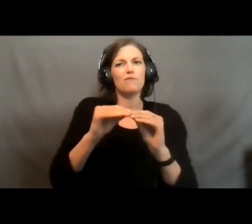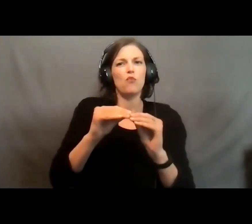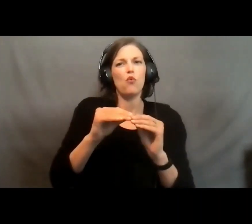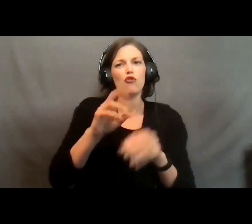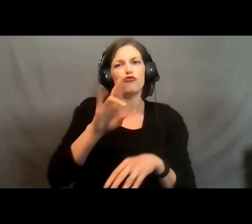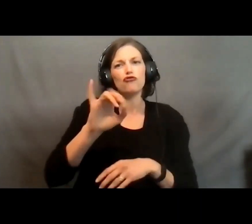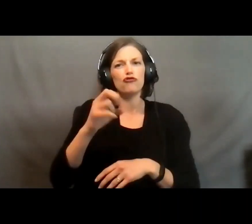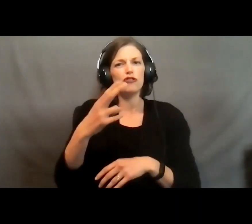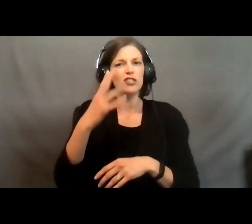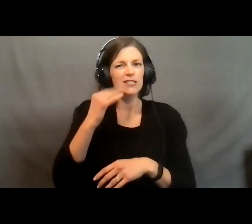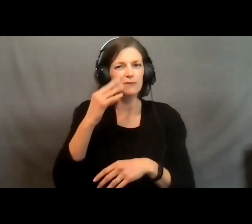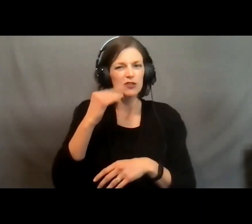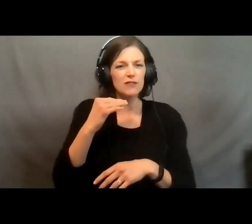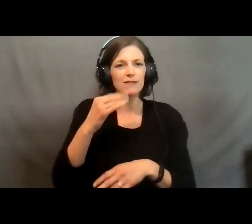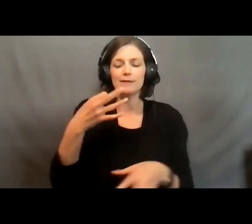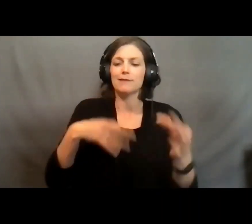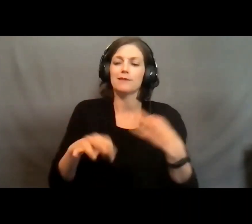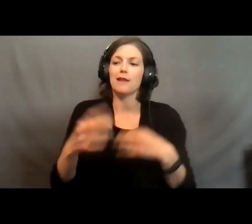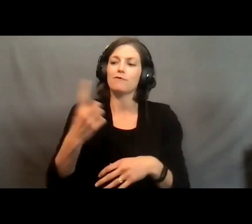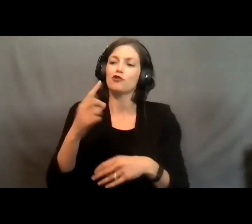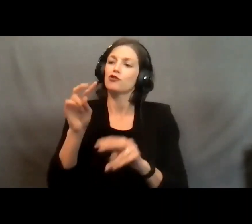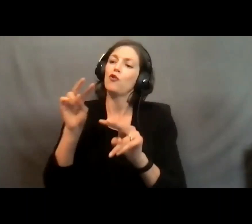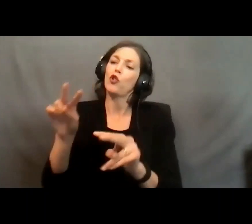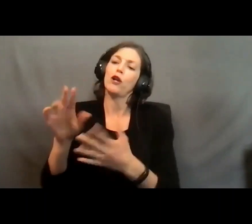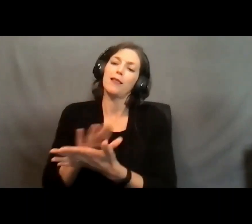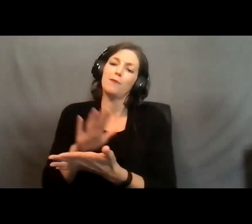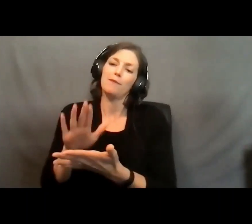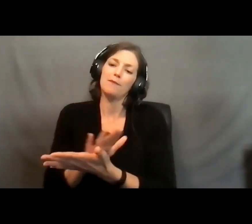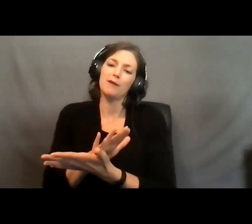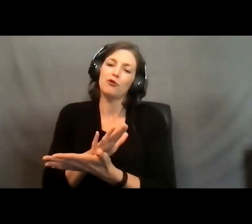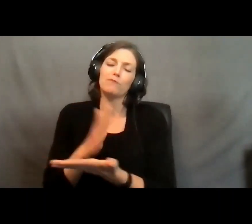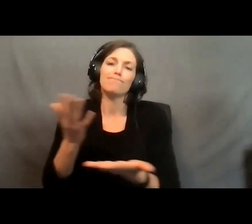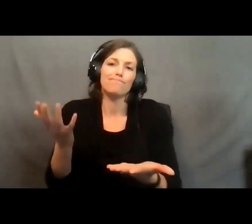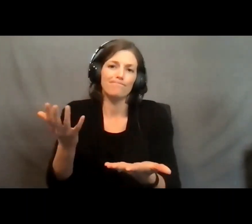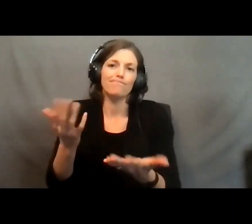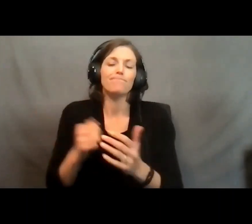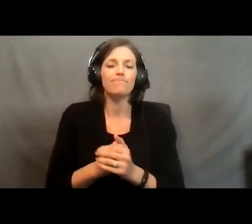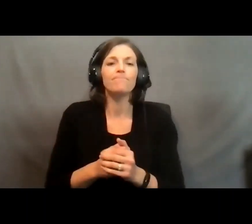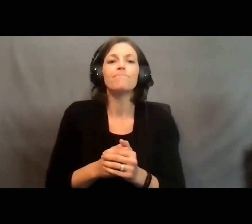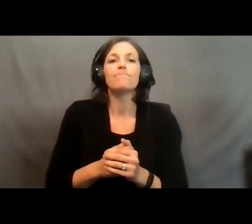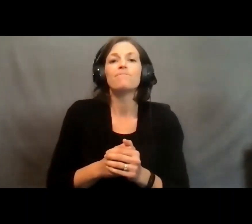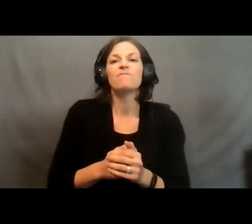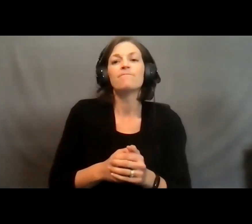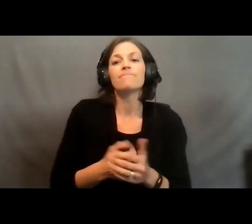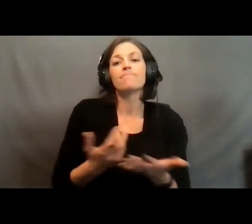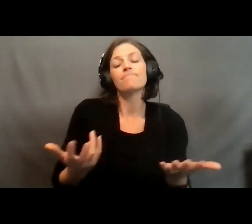13:35:34 or the presentations in the eye presentation gallery. I suppose it's not a bad